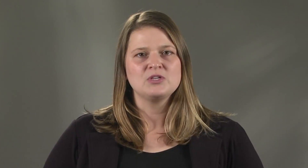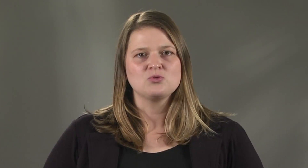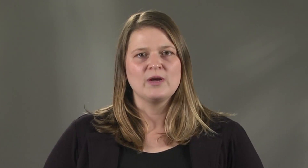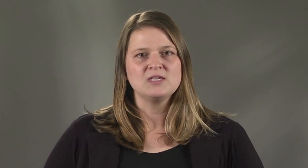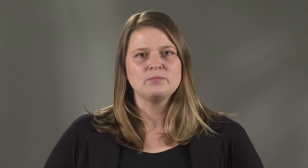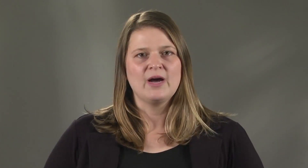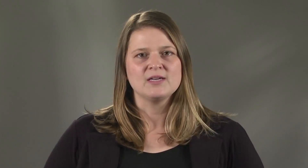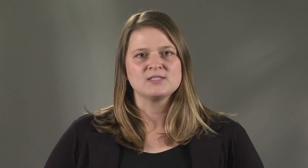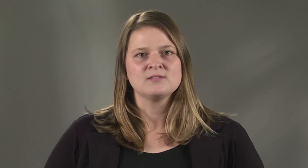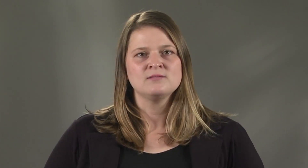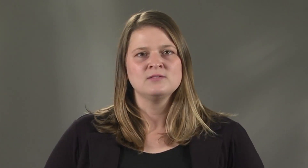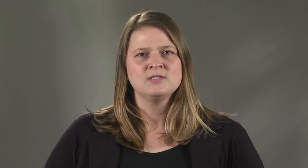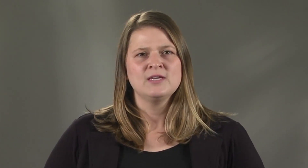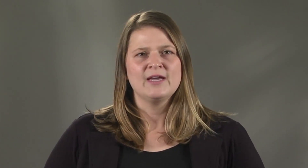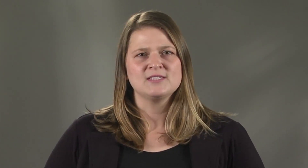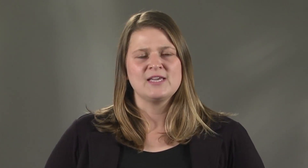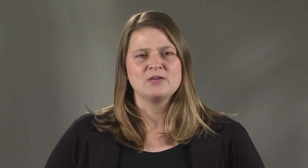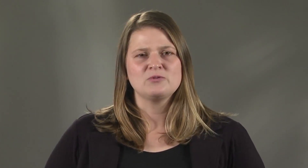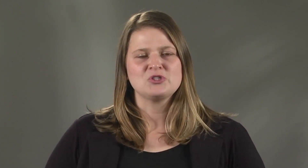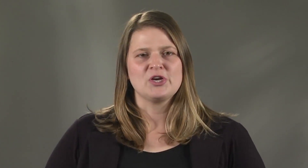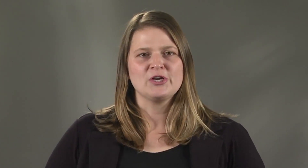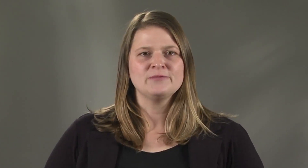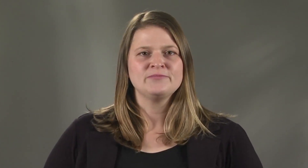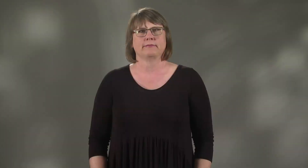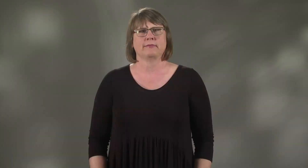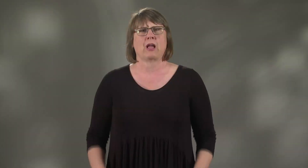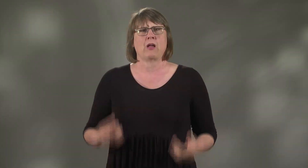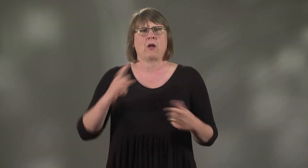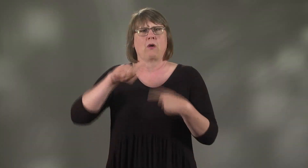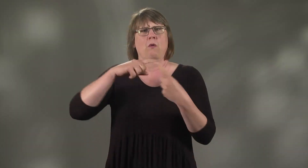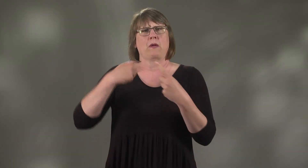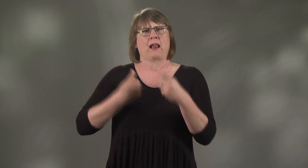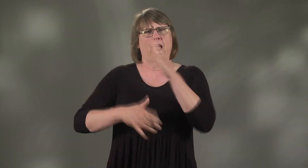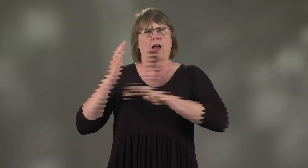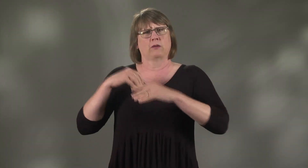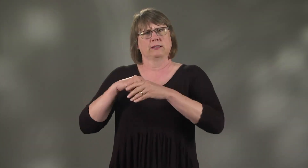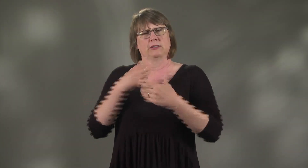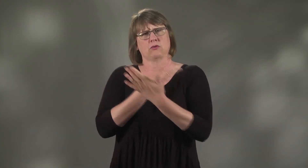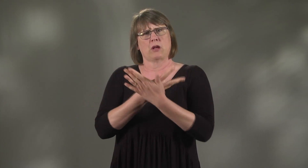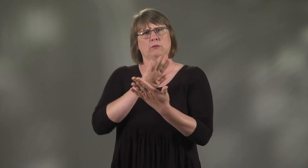but direct boss as Ann will share. When I was in graduate school